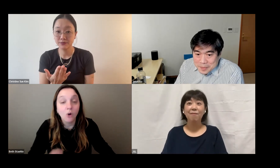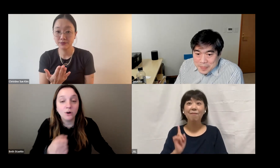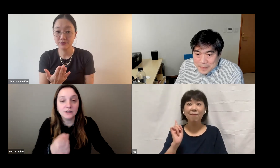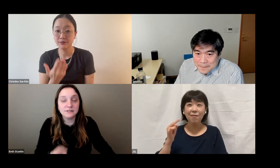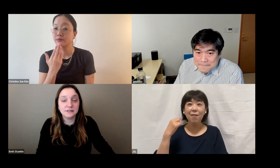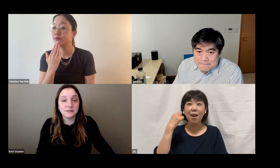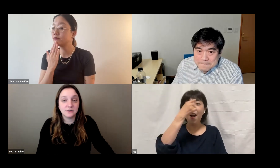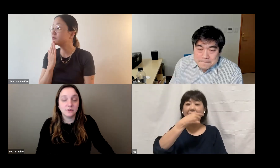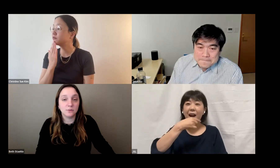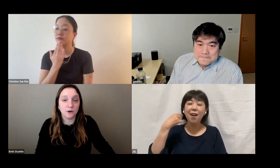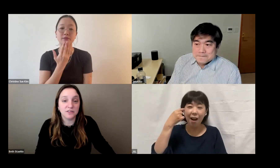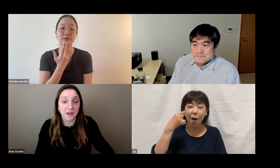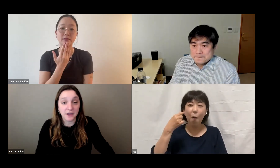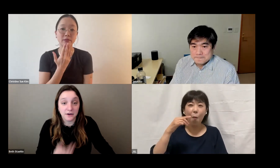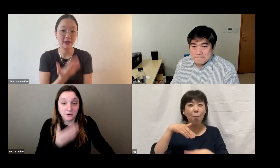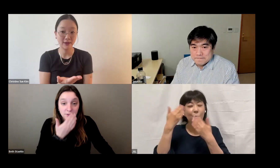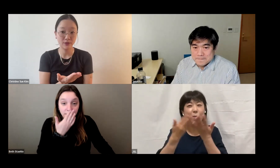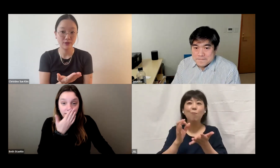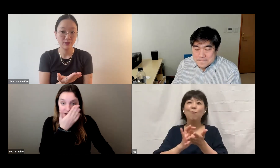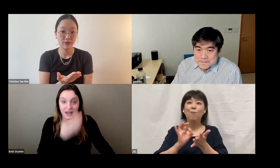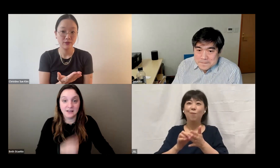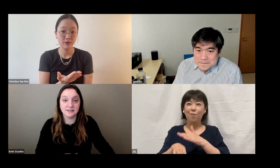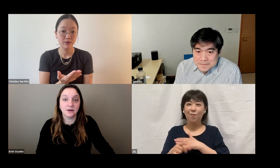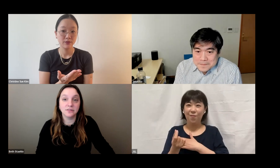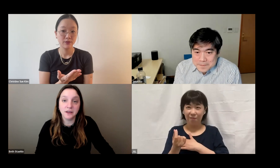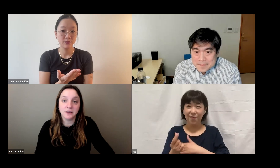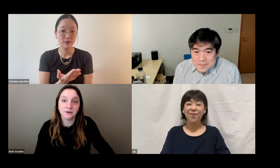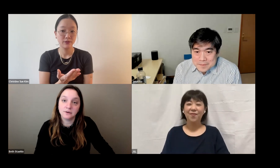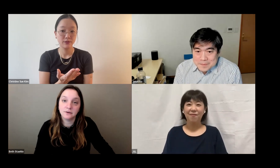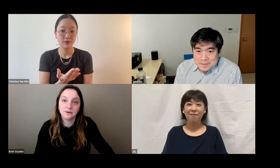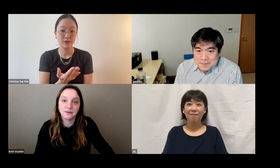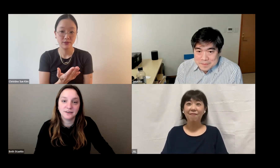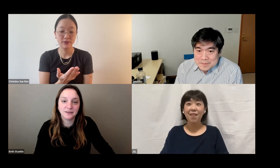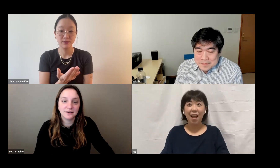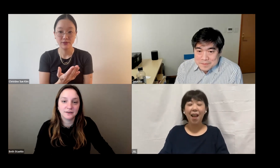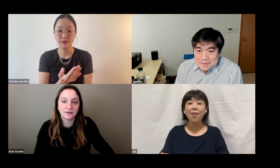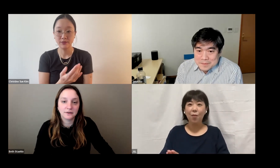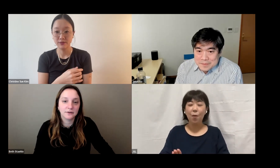Or here's the the word “Thank you” in ASL… “thank you”